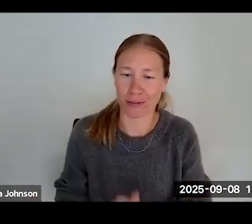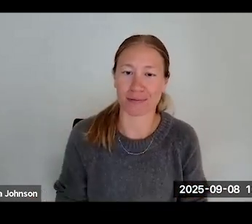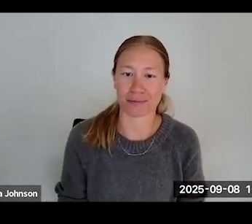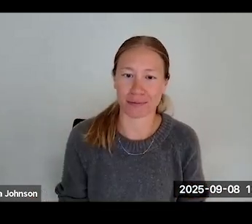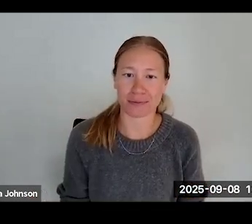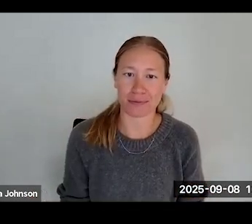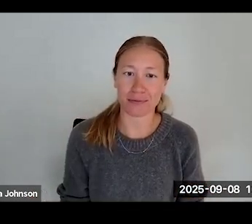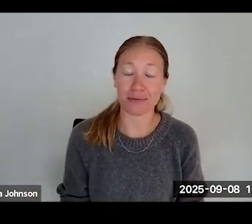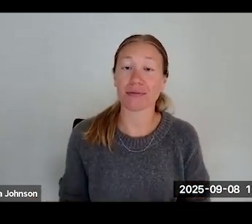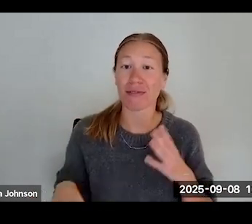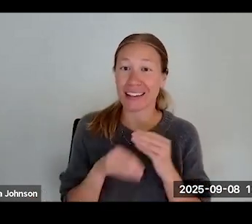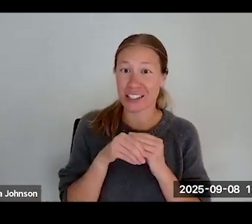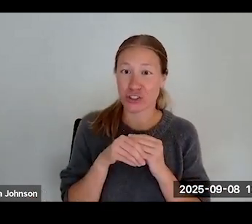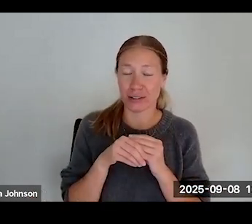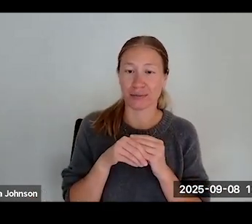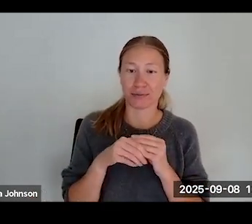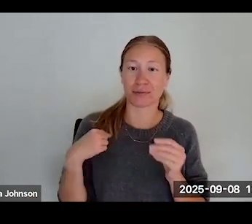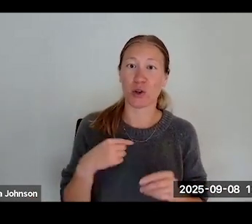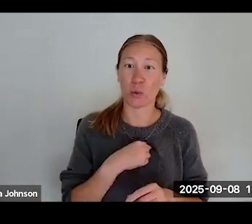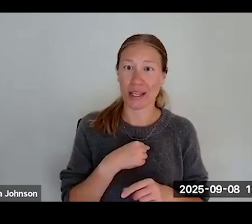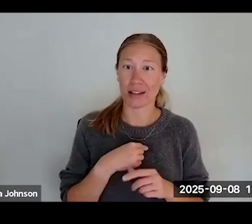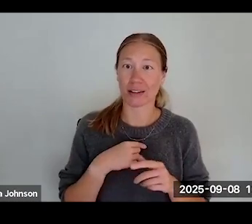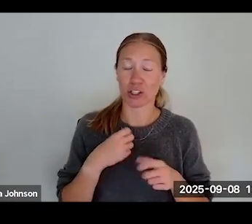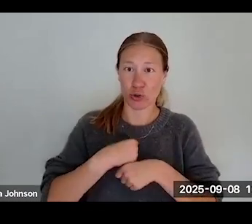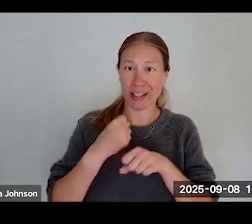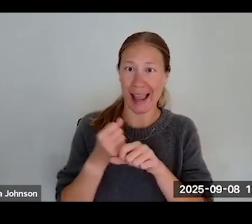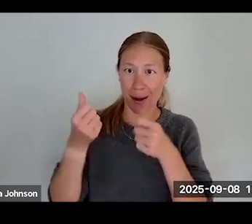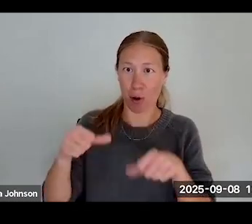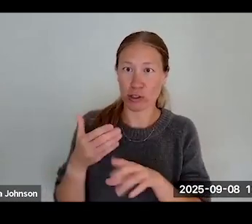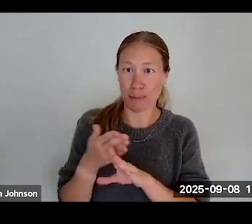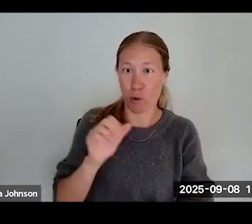Additionally, if we create a post prior to April 24th, 2026